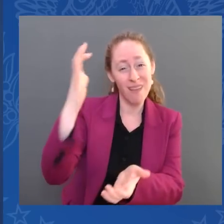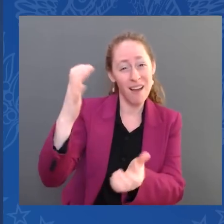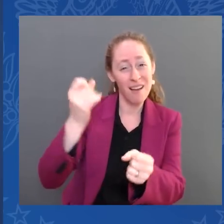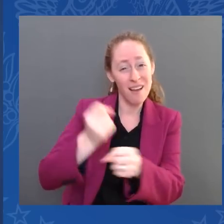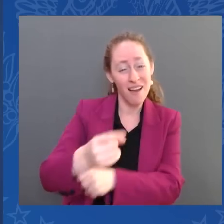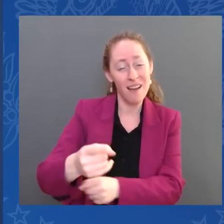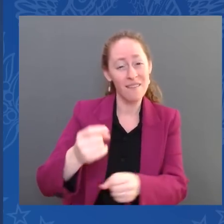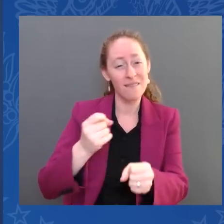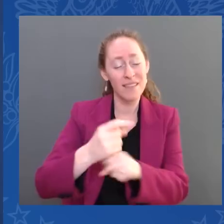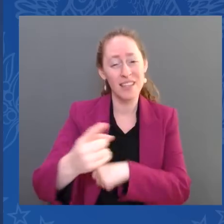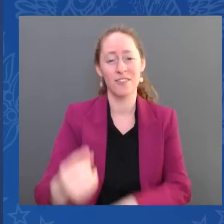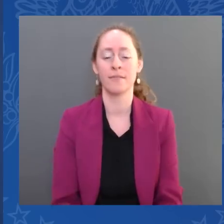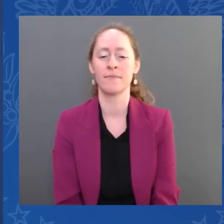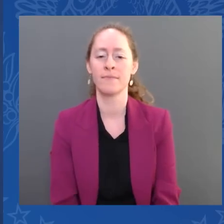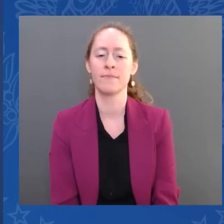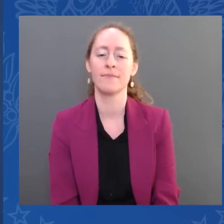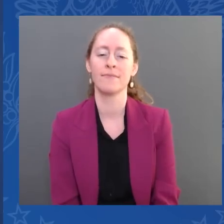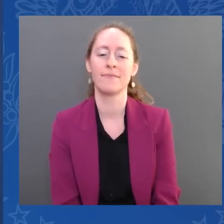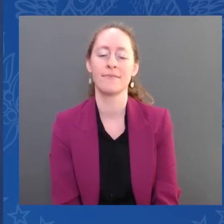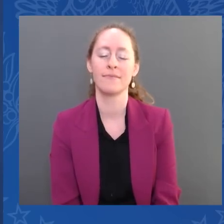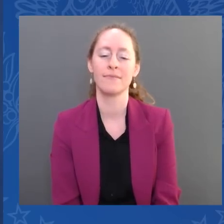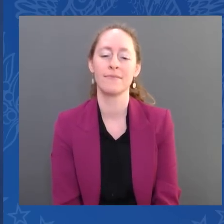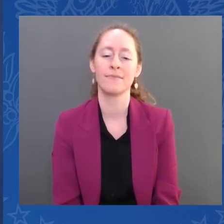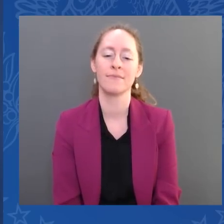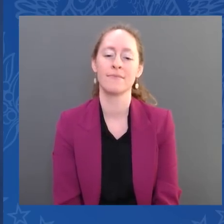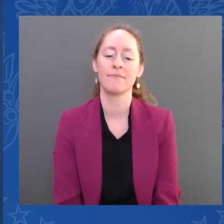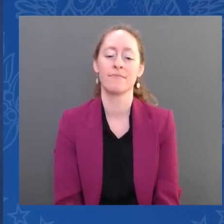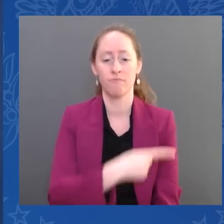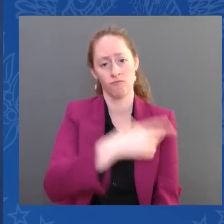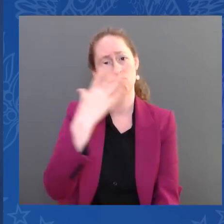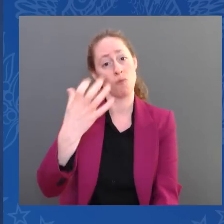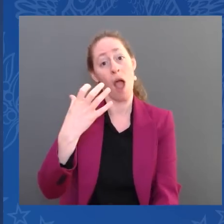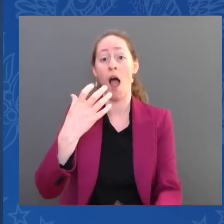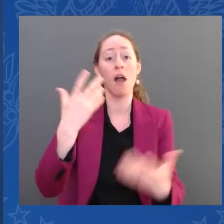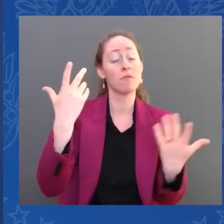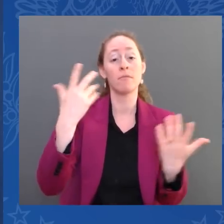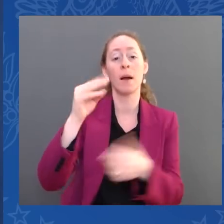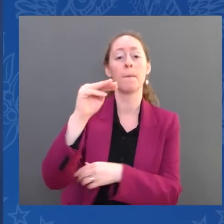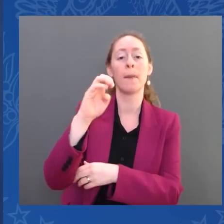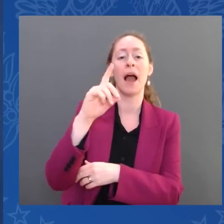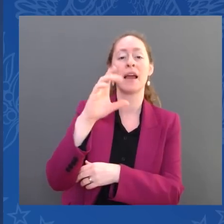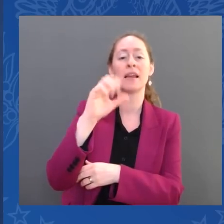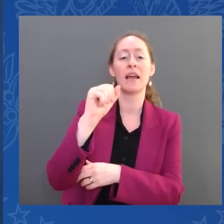on the chopping block every five years. In other words: Every five years, they're -- they're going no longer exist